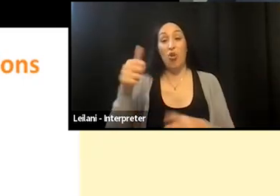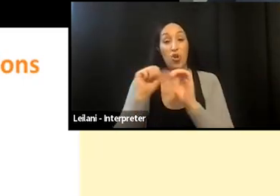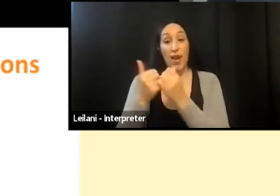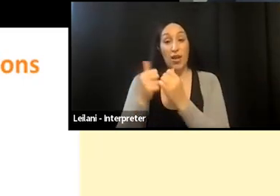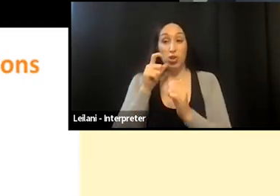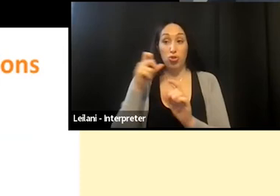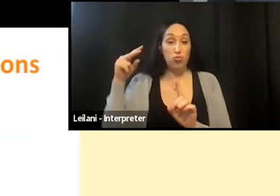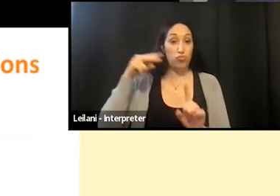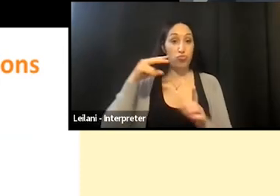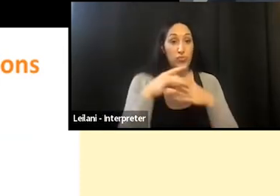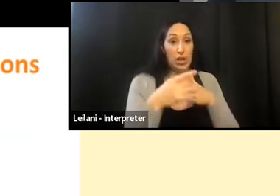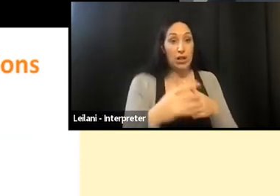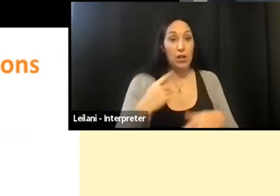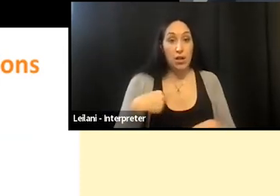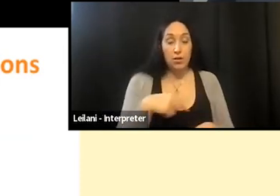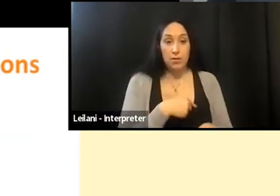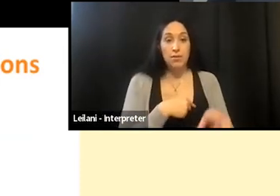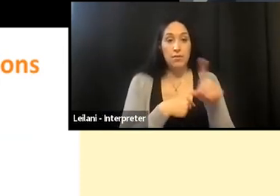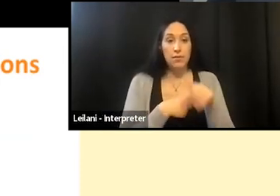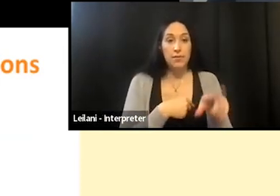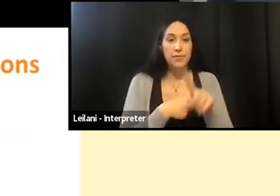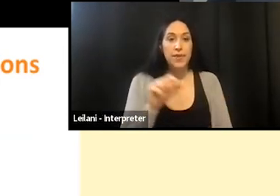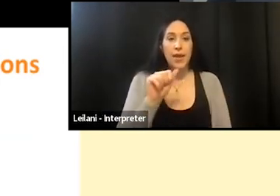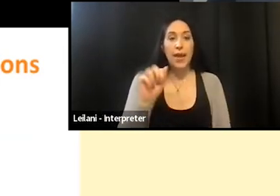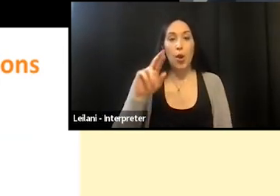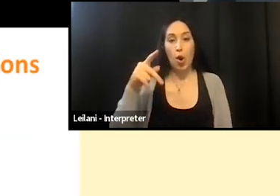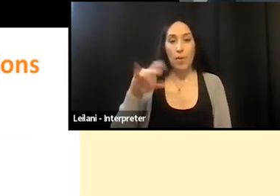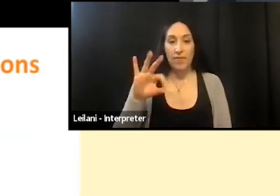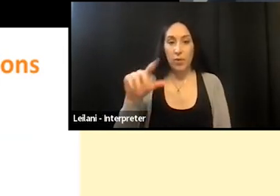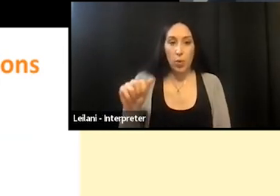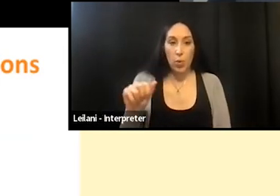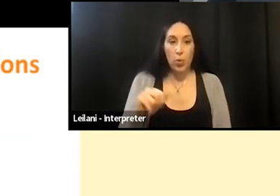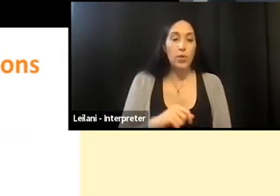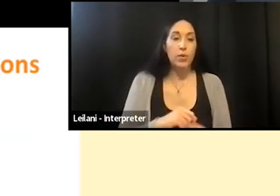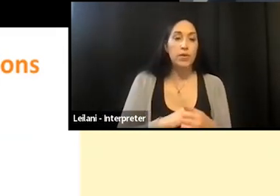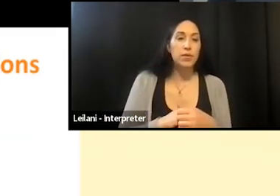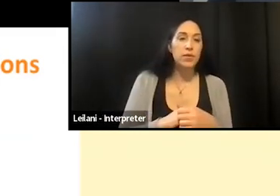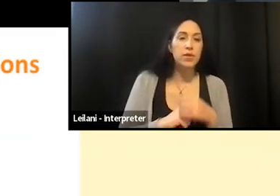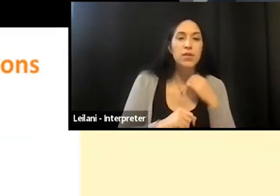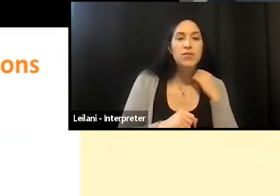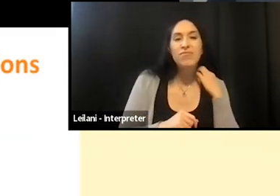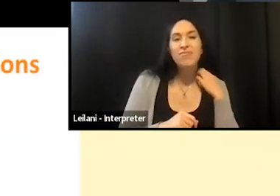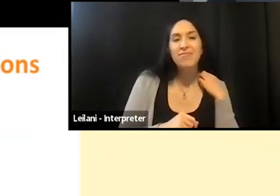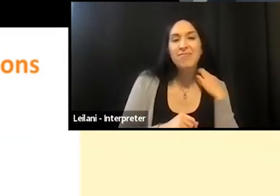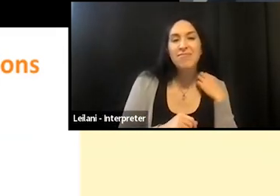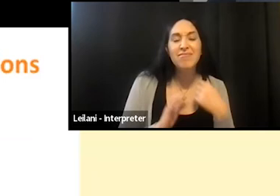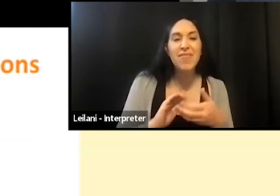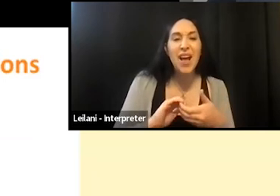They are AARP of Florida, the Alliance for Aging, the Health Foundation of South Florida,